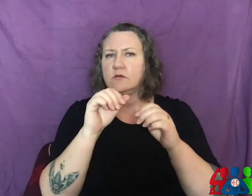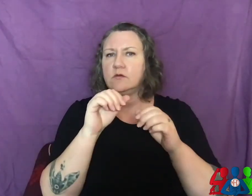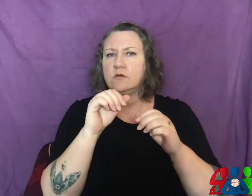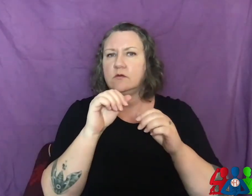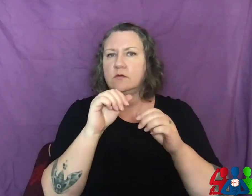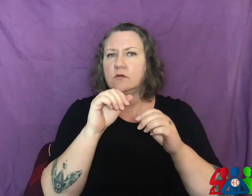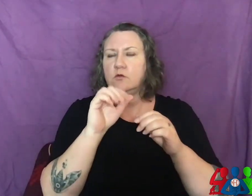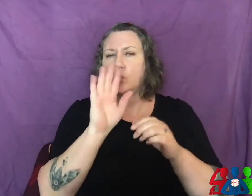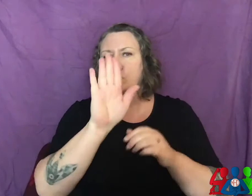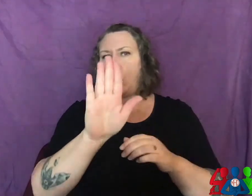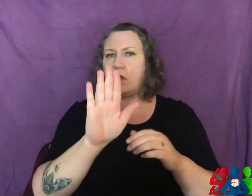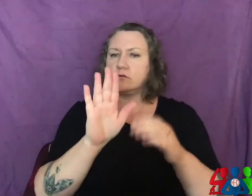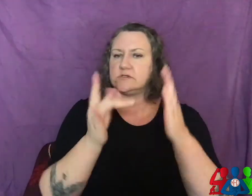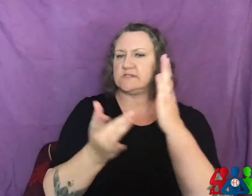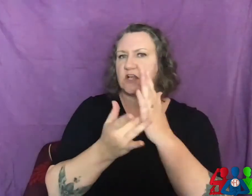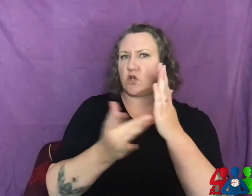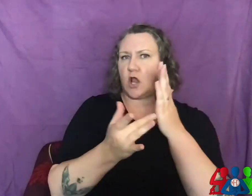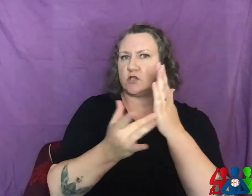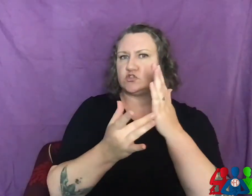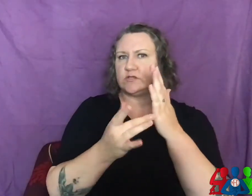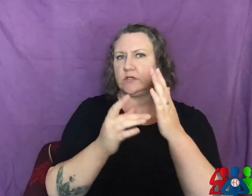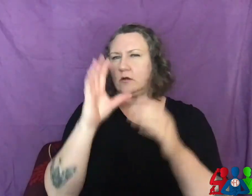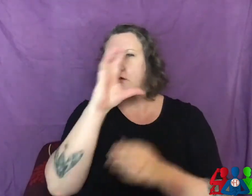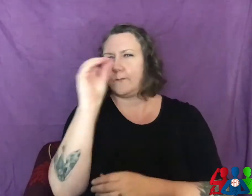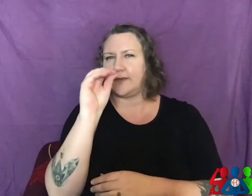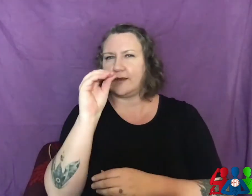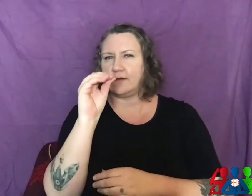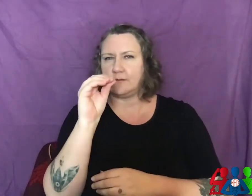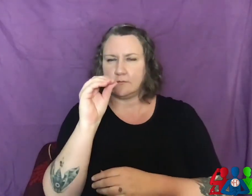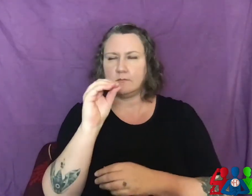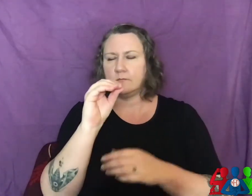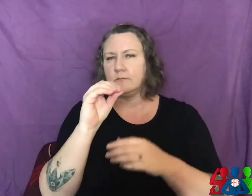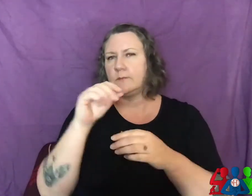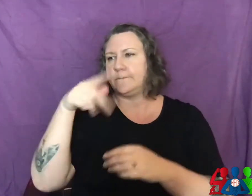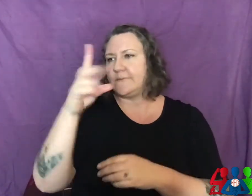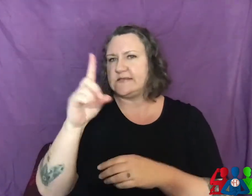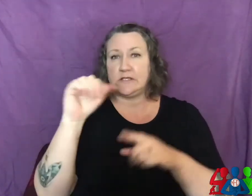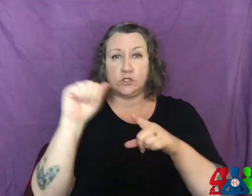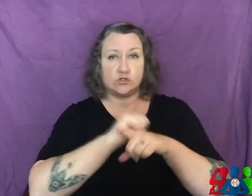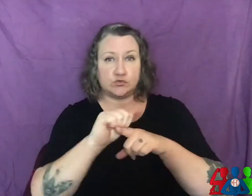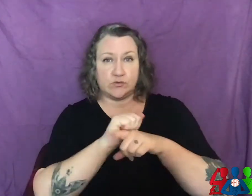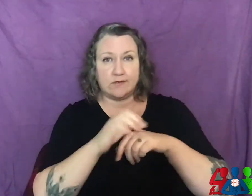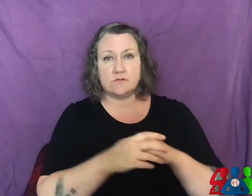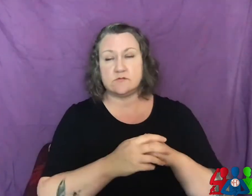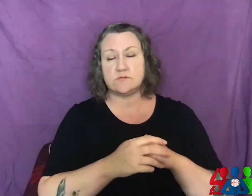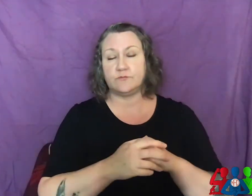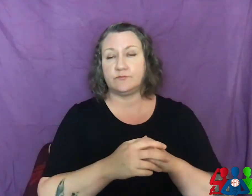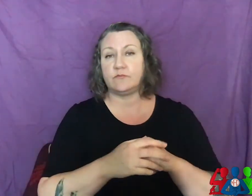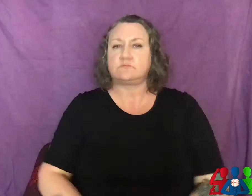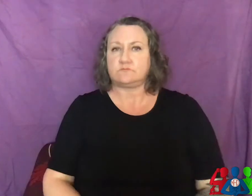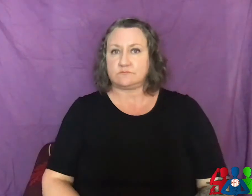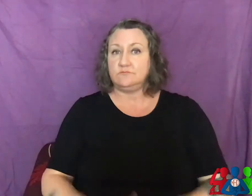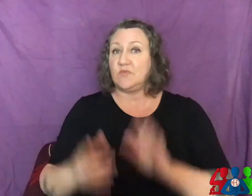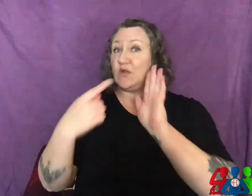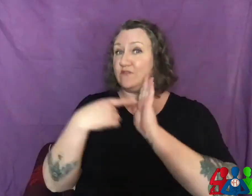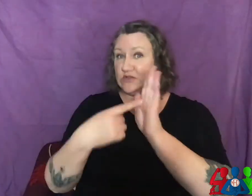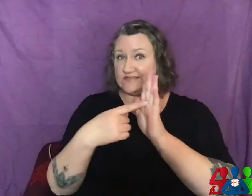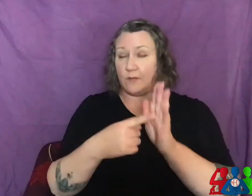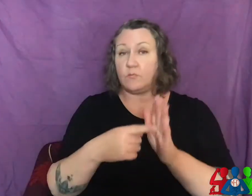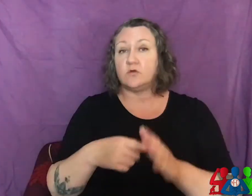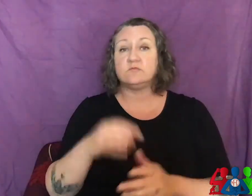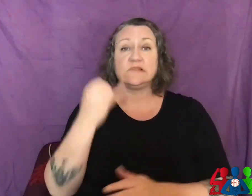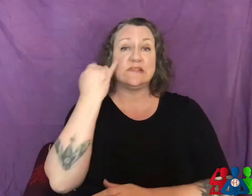Secondly, check in with your technology company. See if there are professional development